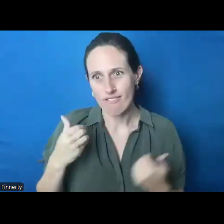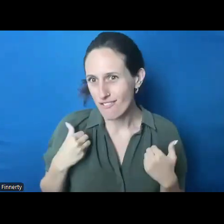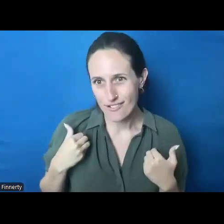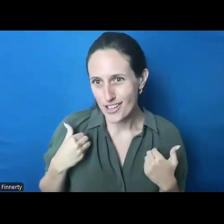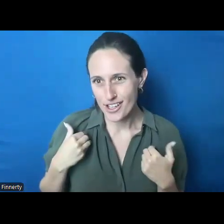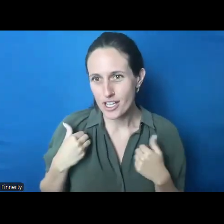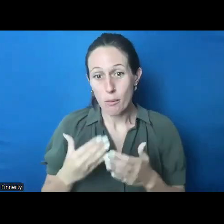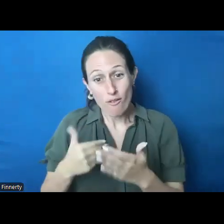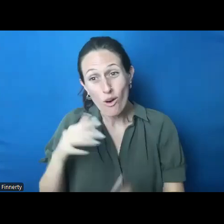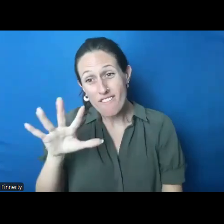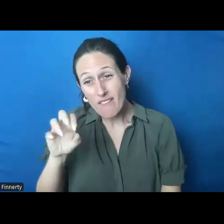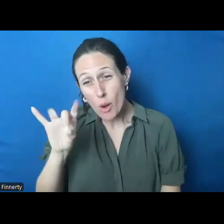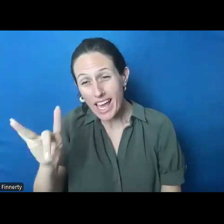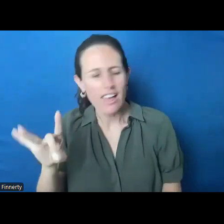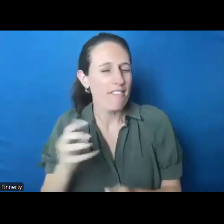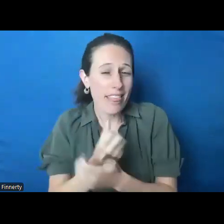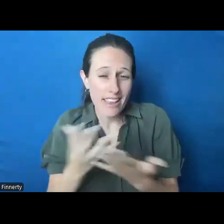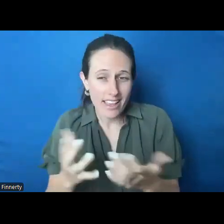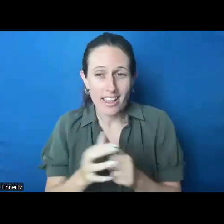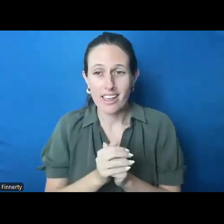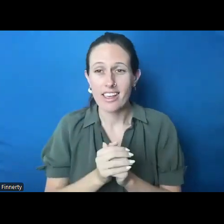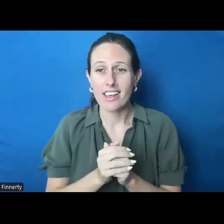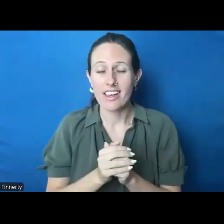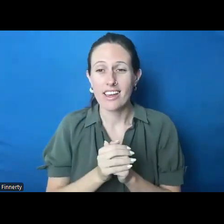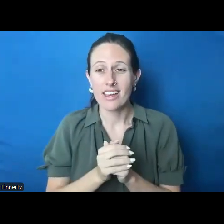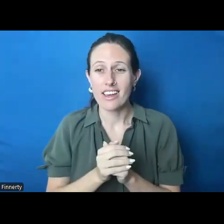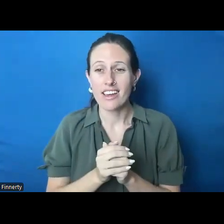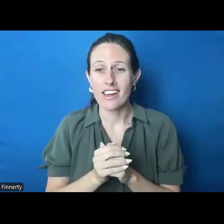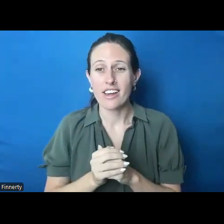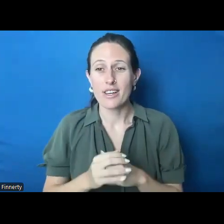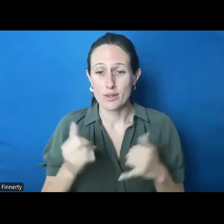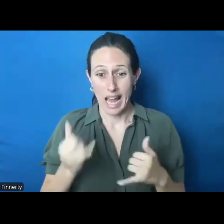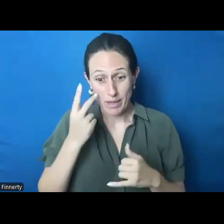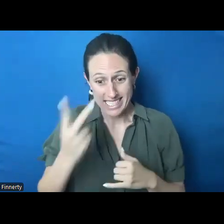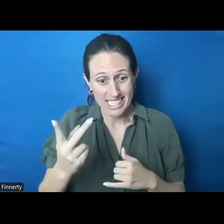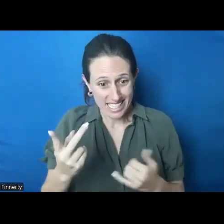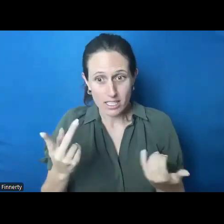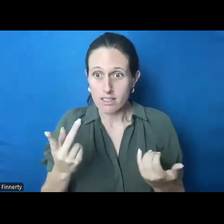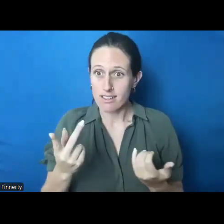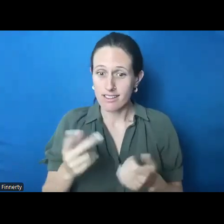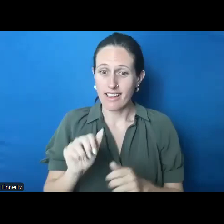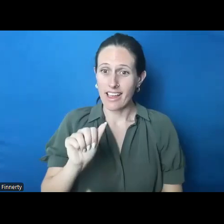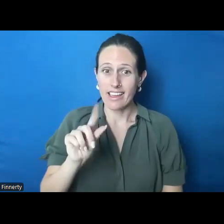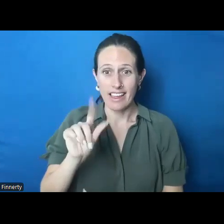we're seeing is that the ADA is a broadly applicable law that